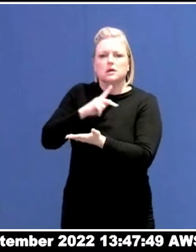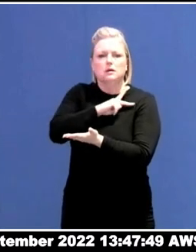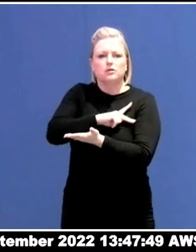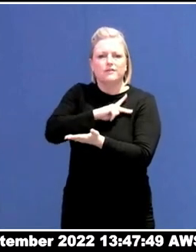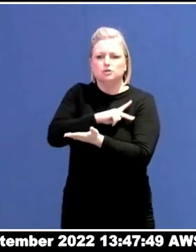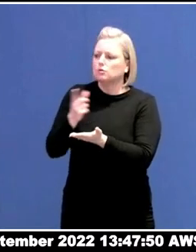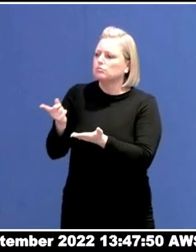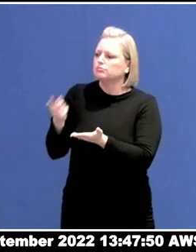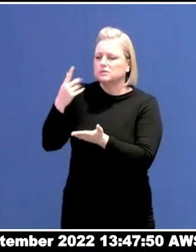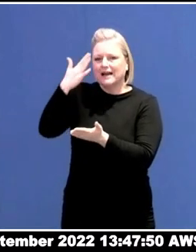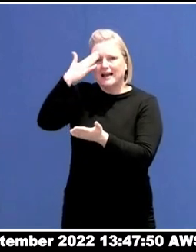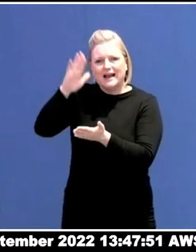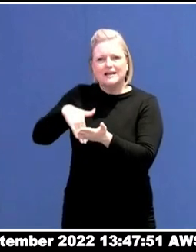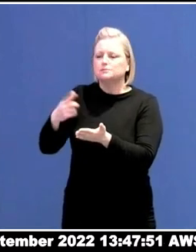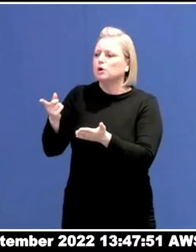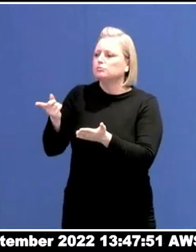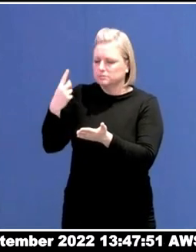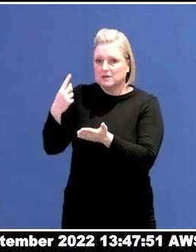women in the first instance at induction.